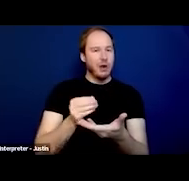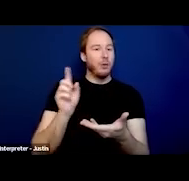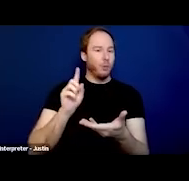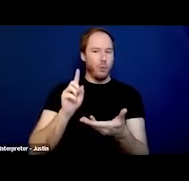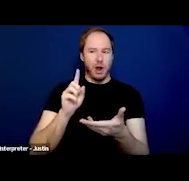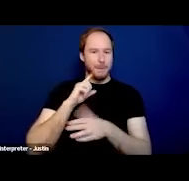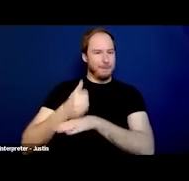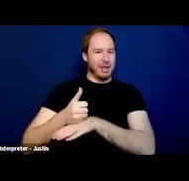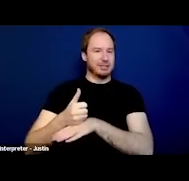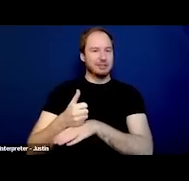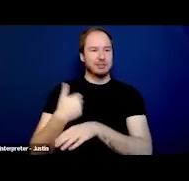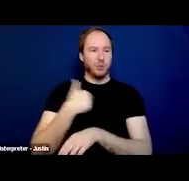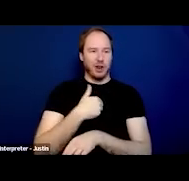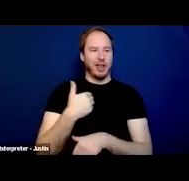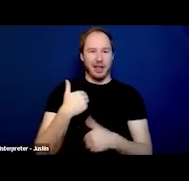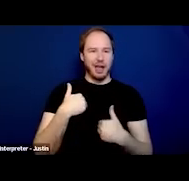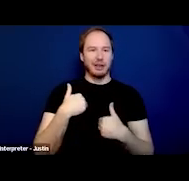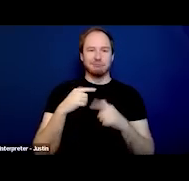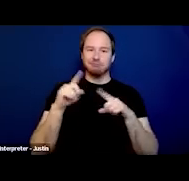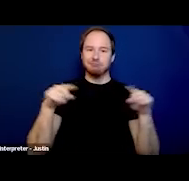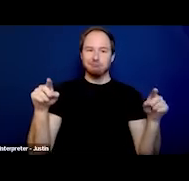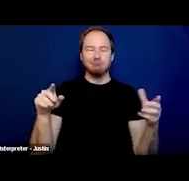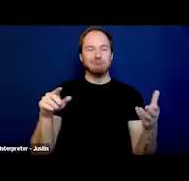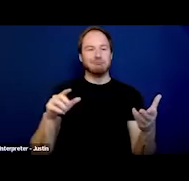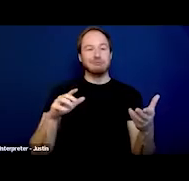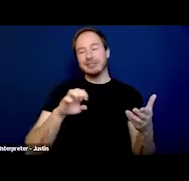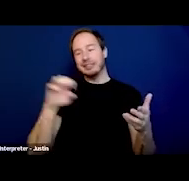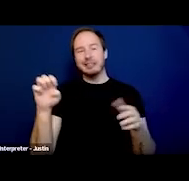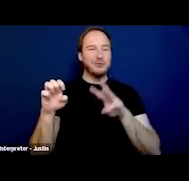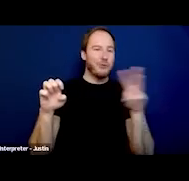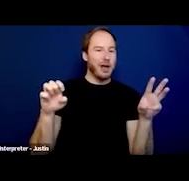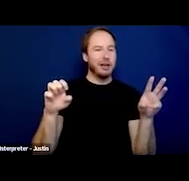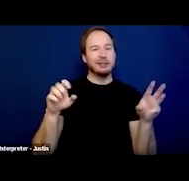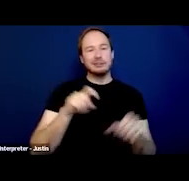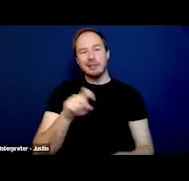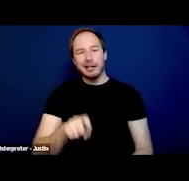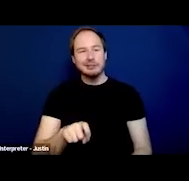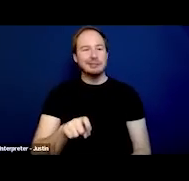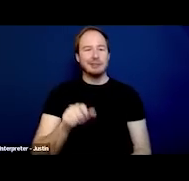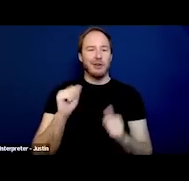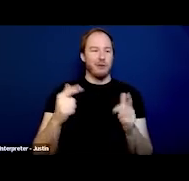So we kind of have East Coast, West Coast, Texas represented here.